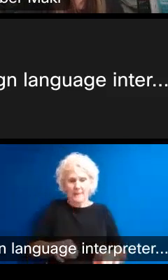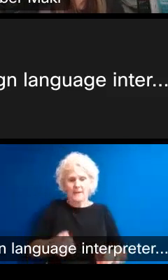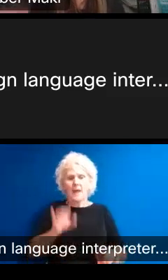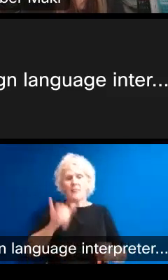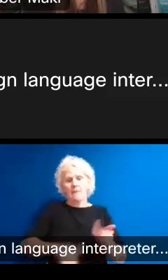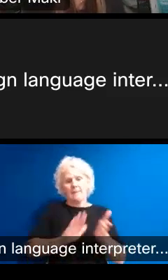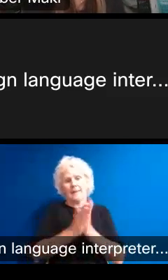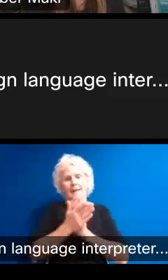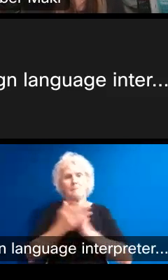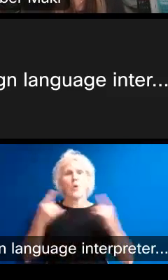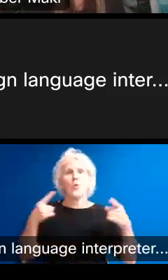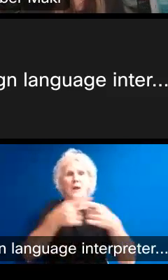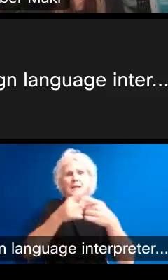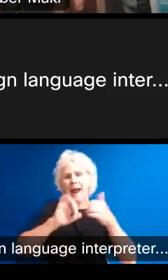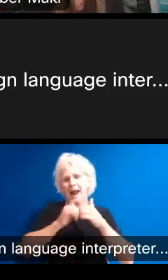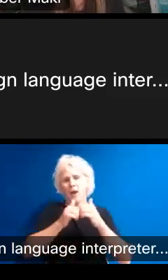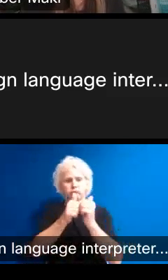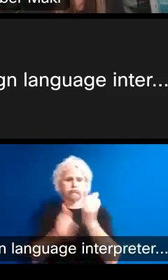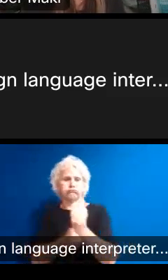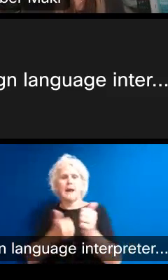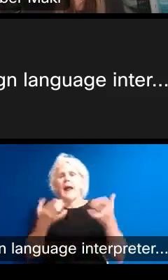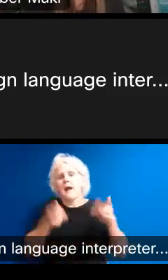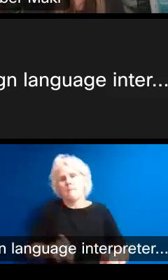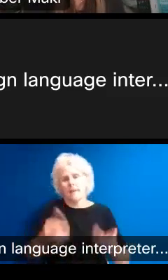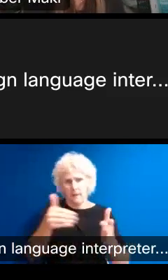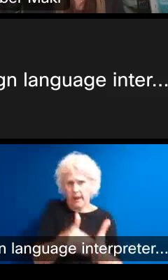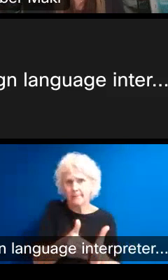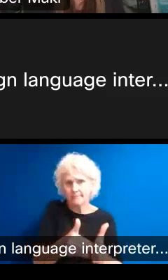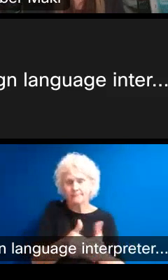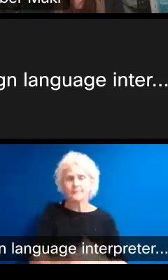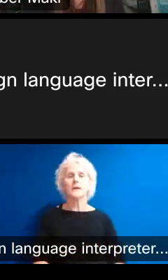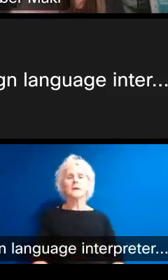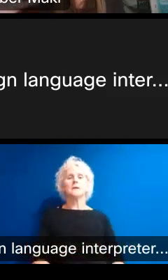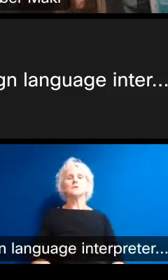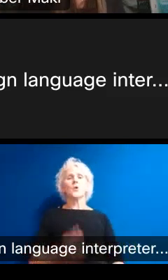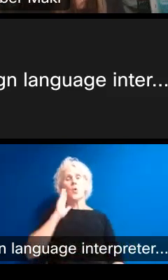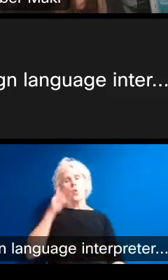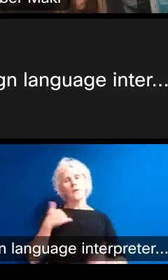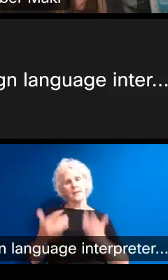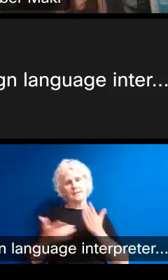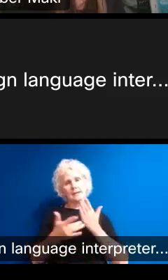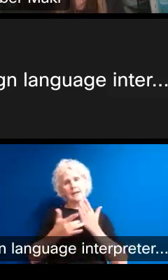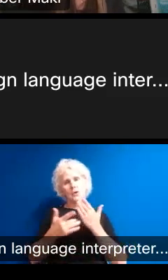Providers deliver in this service, also provide technical assistance to other community based